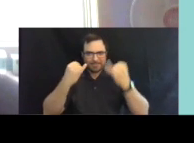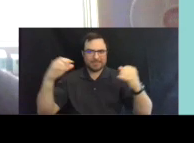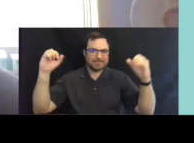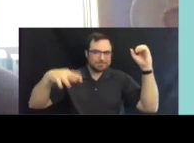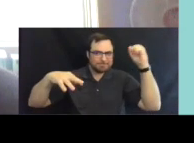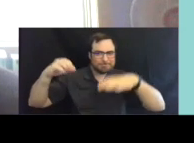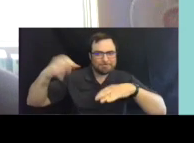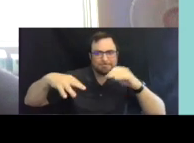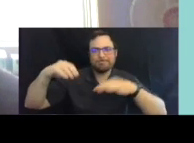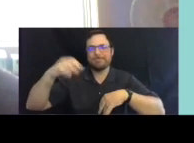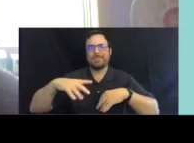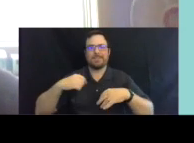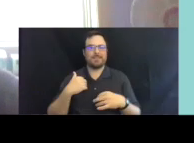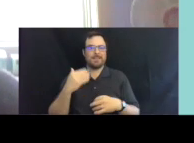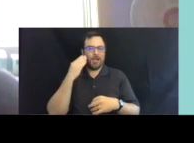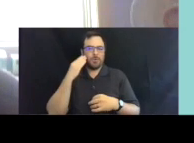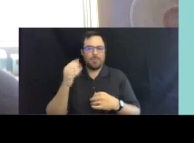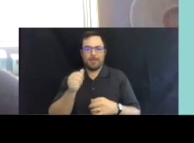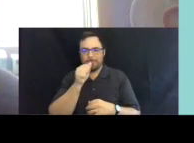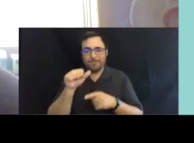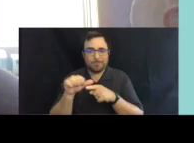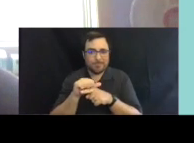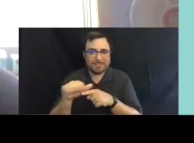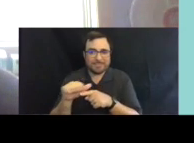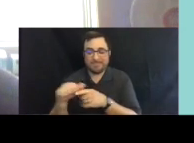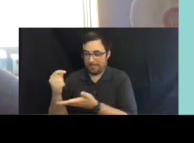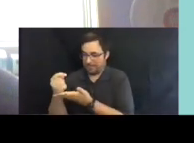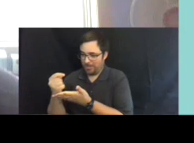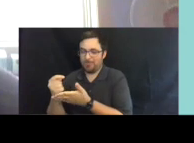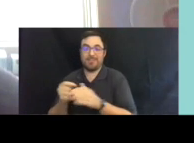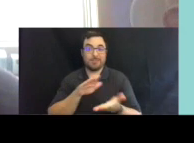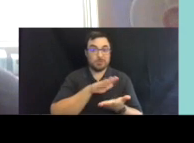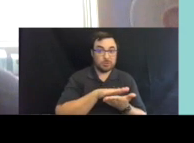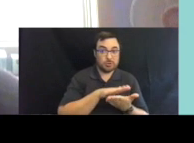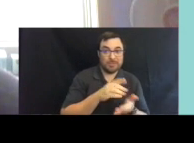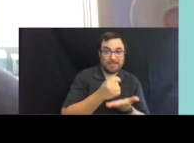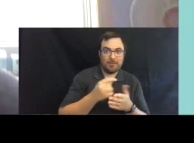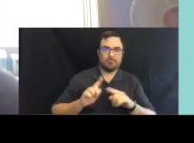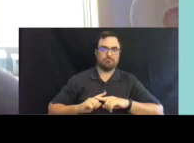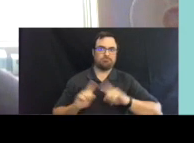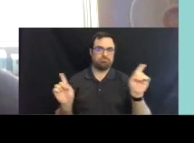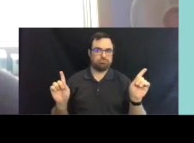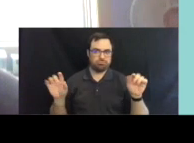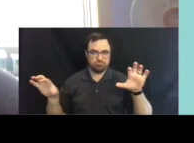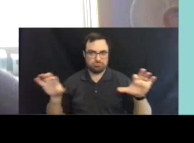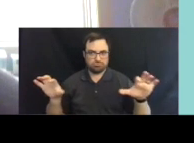private practice therapy is a lot different than doing it in the school as far as what you're limited to for time,